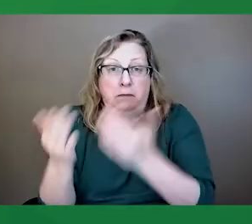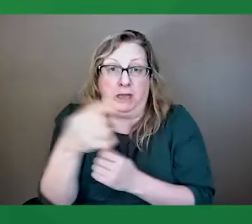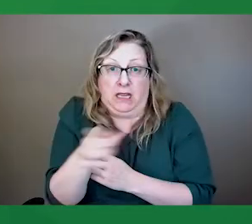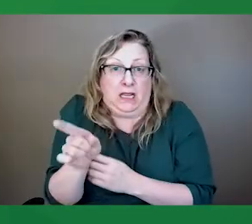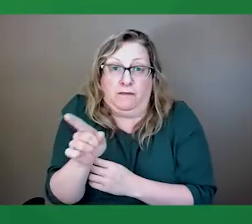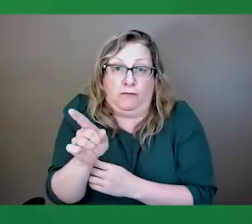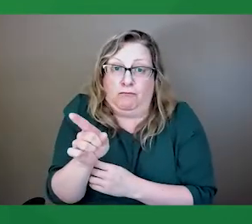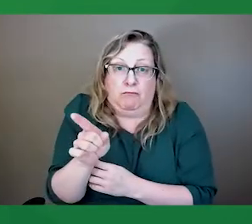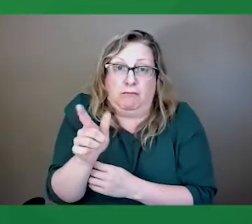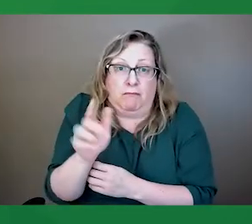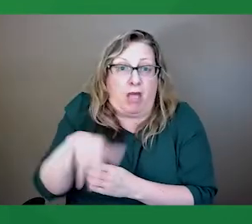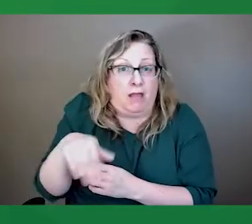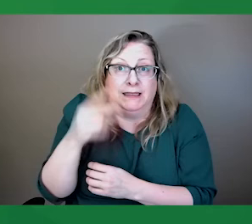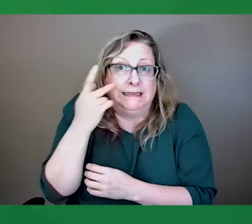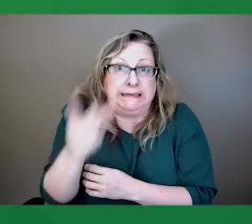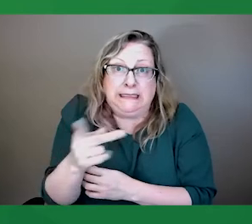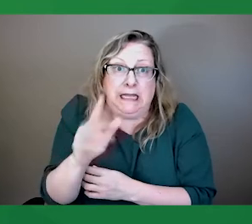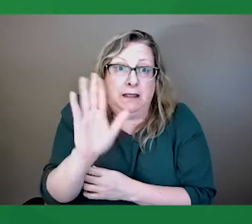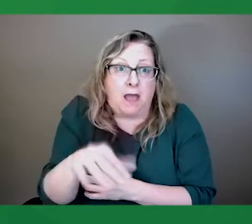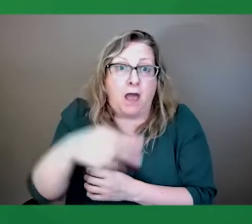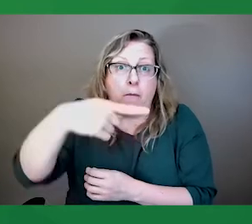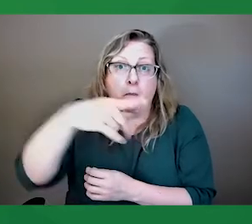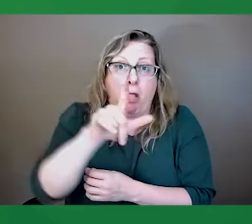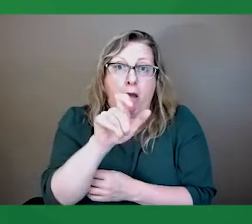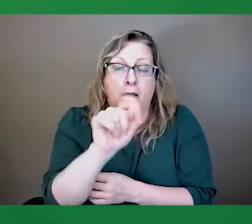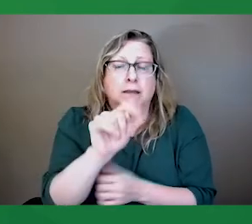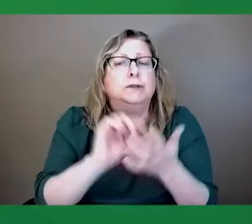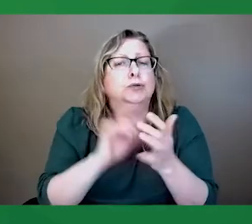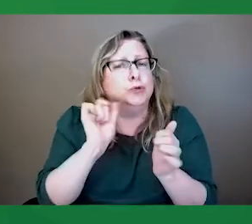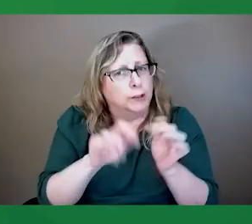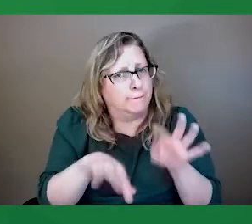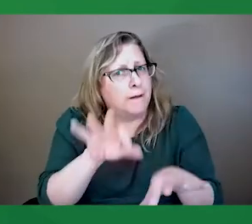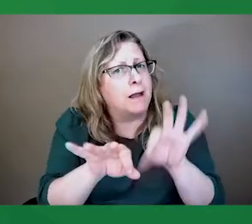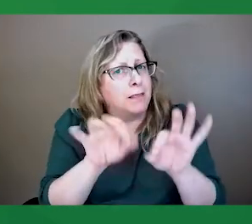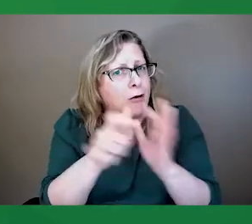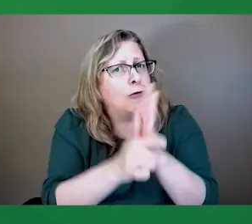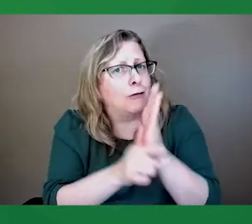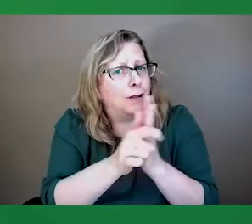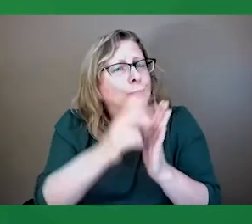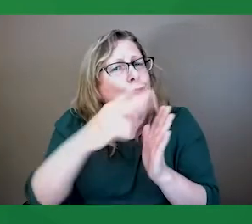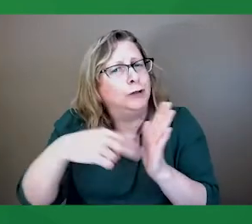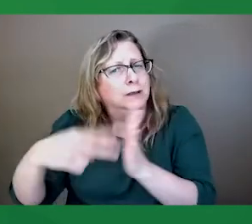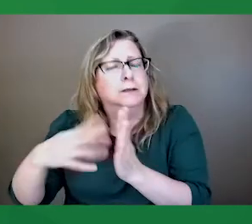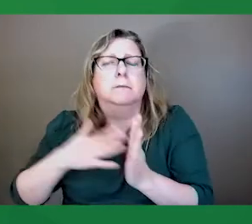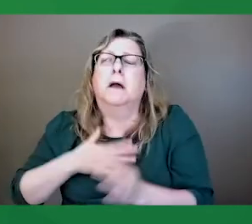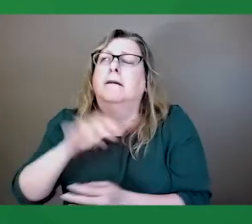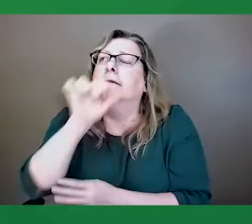I highly recommend that you look it up and read it because you're gonna love it. It's one of my favorite articles on this topic.